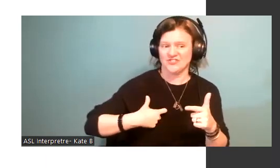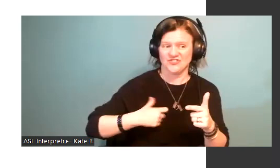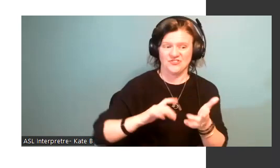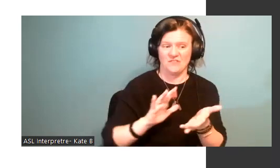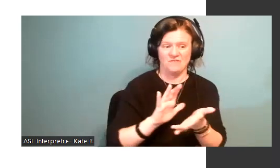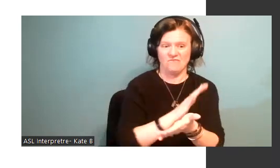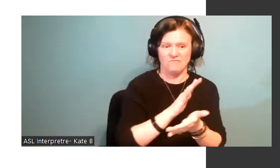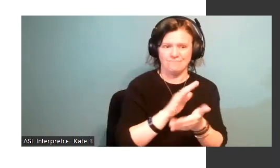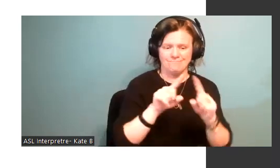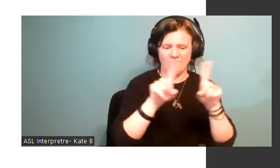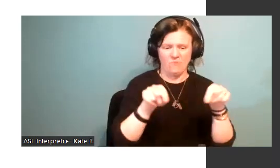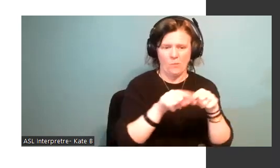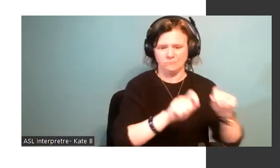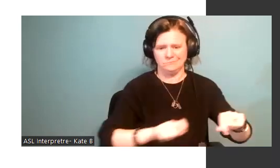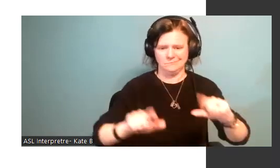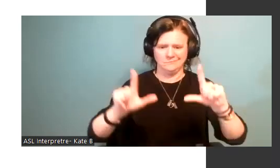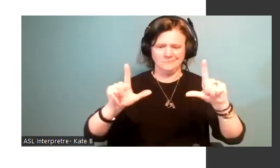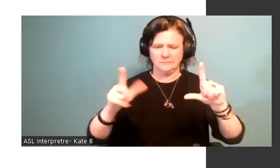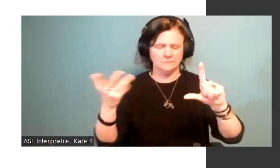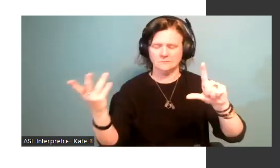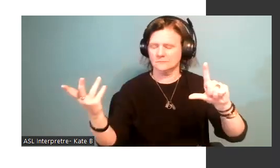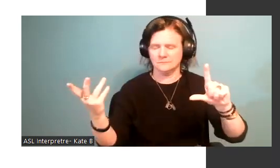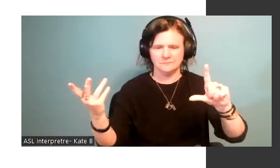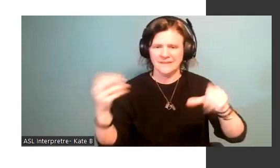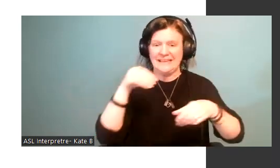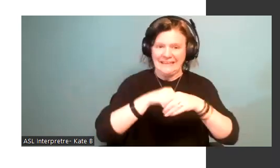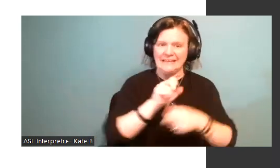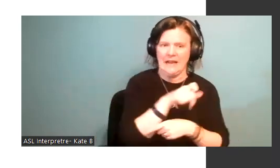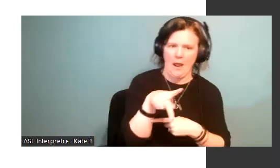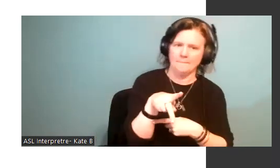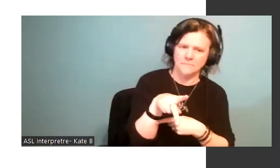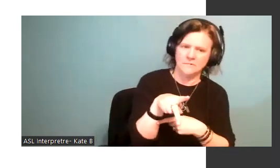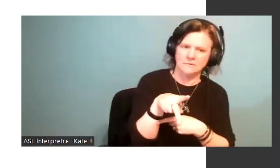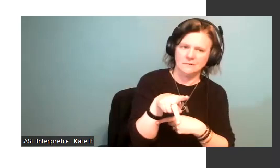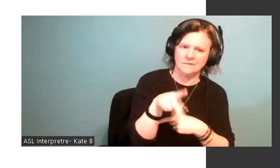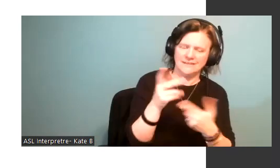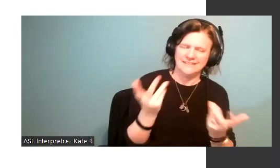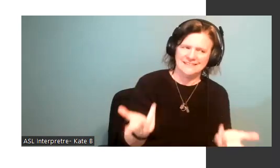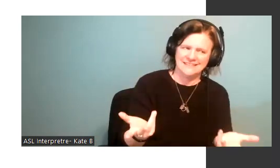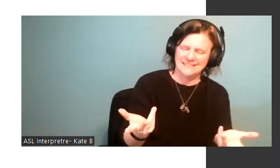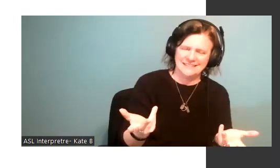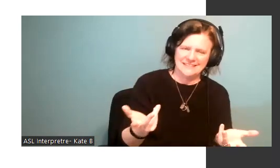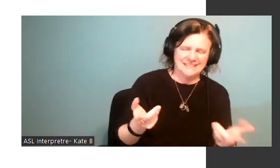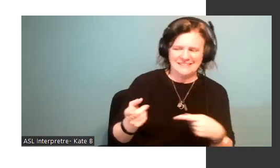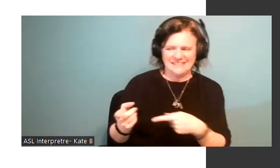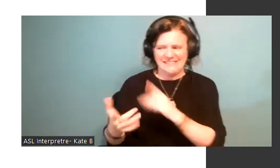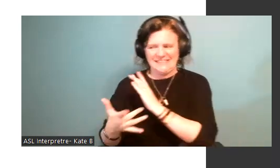quite accessible, but then they have a widget where they open their registration form for a